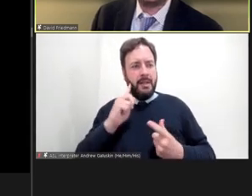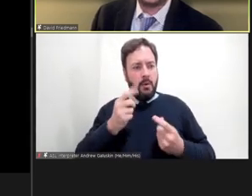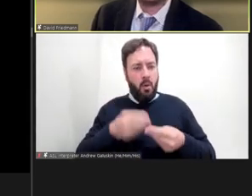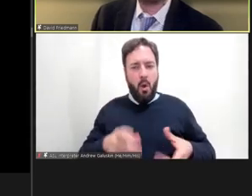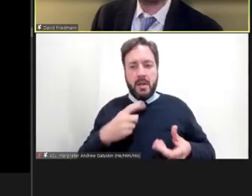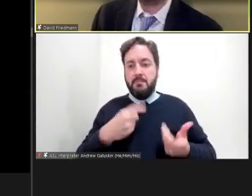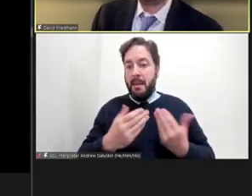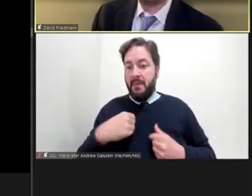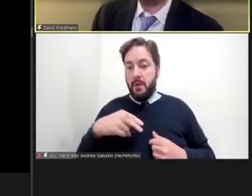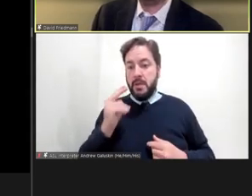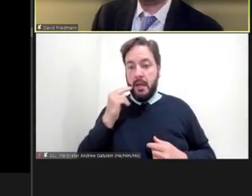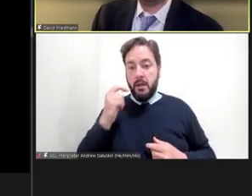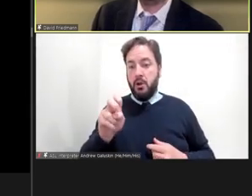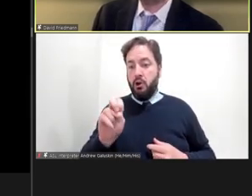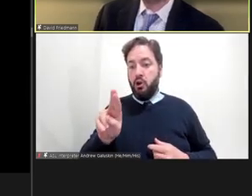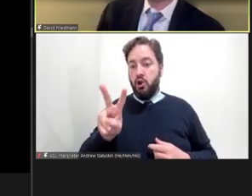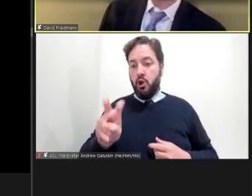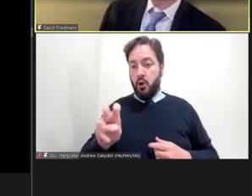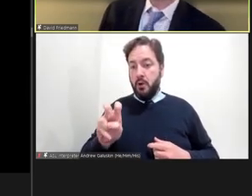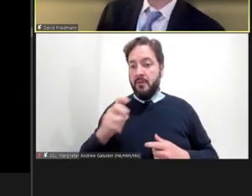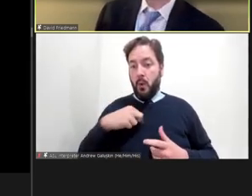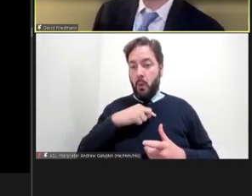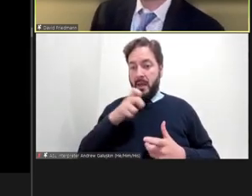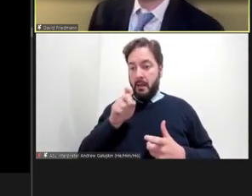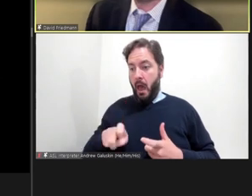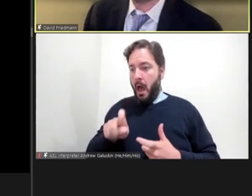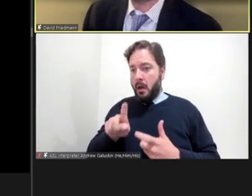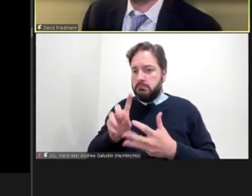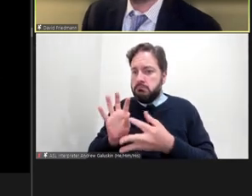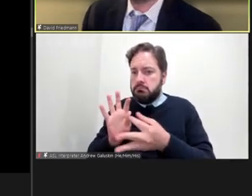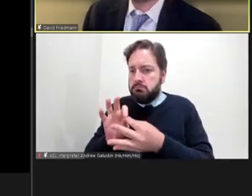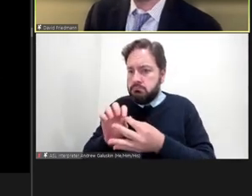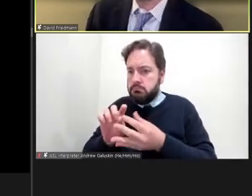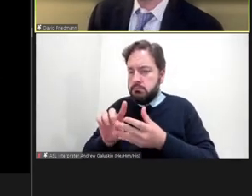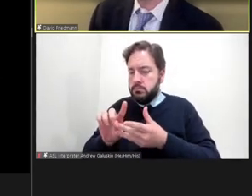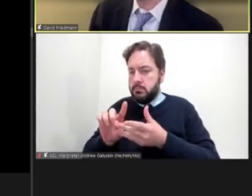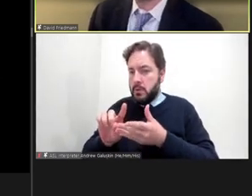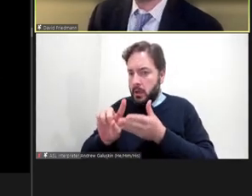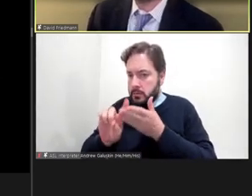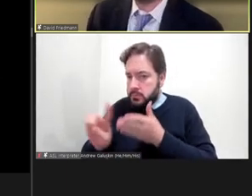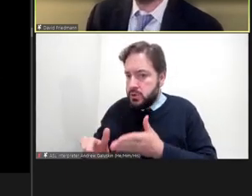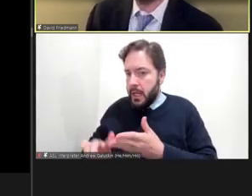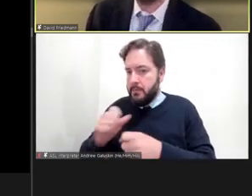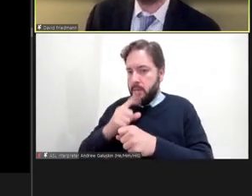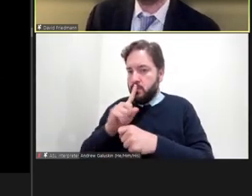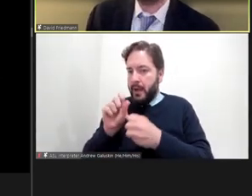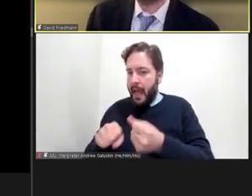intact that we can be confident is going to support something like a cochlear implant,